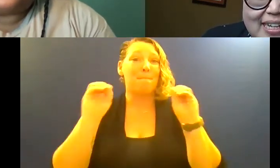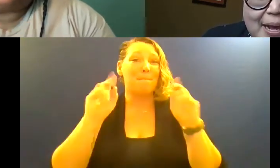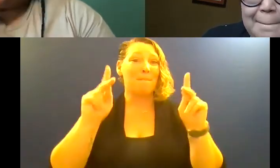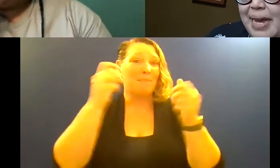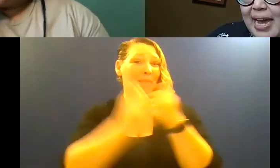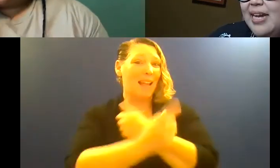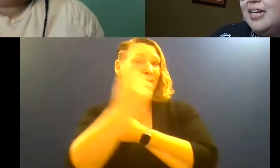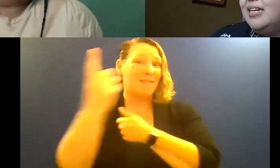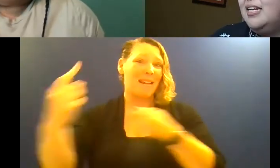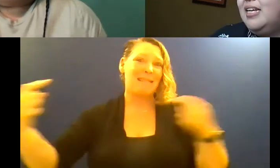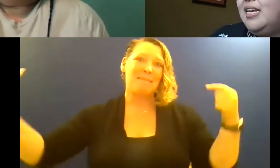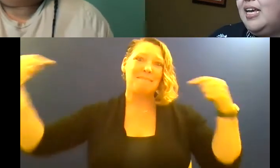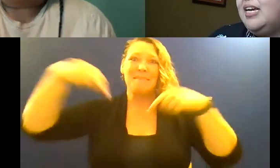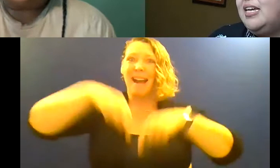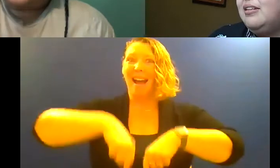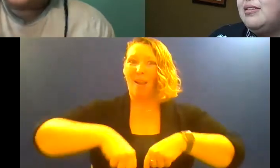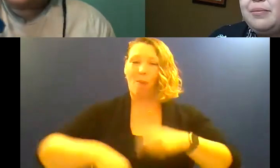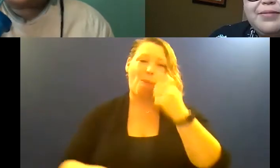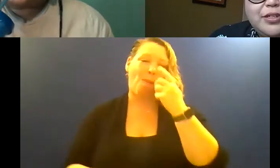Esther: Alright everyone, we're gonna come back.